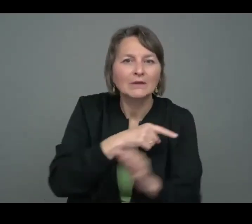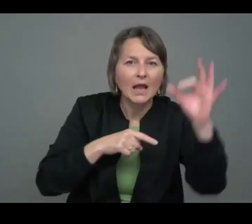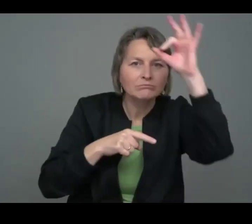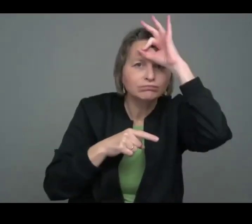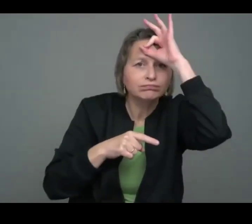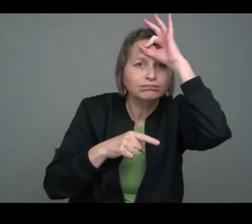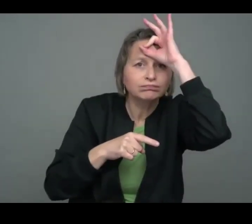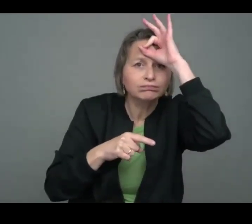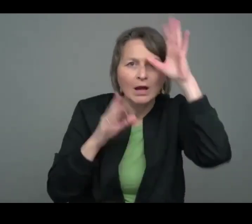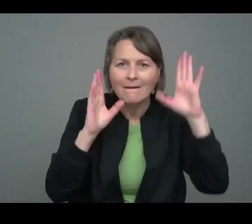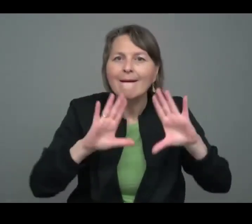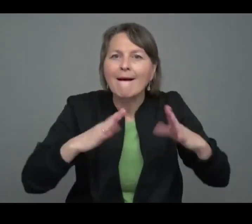how to enhance quality.